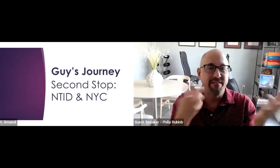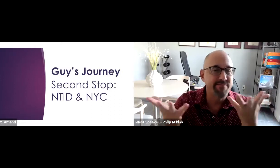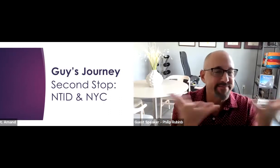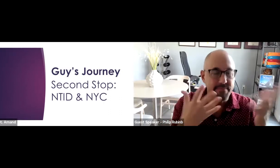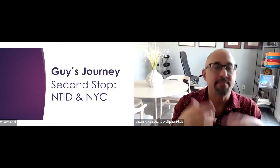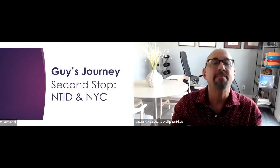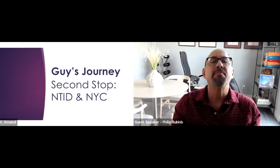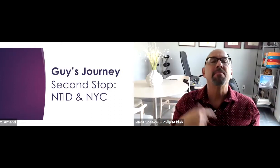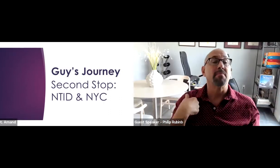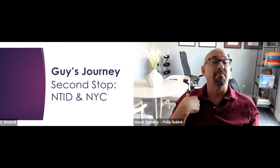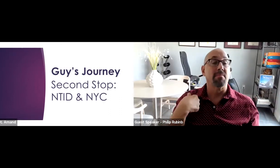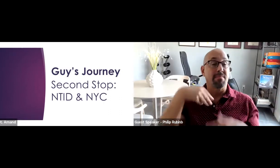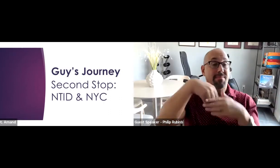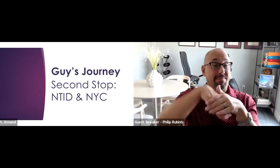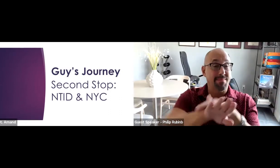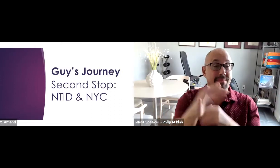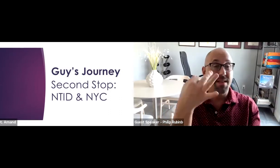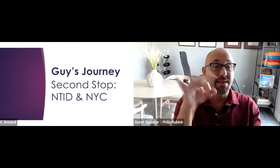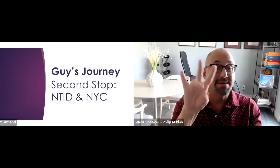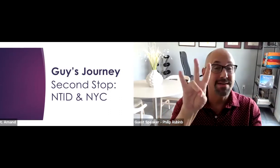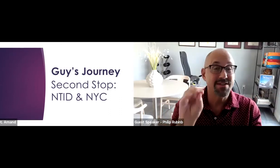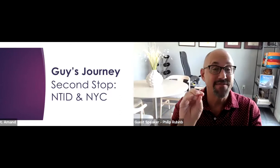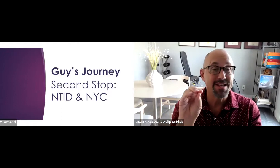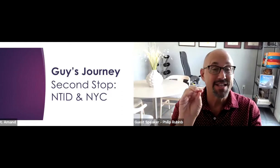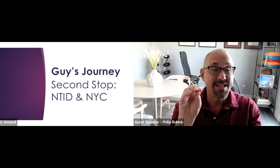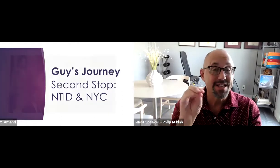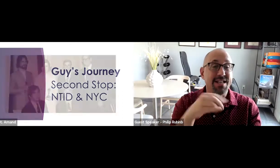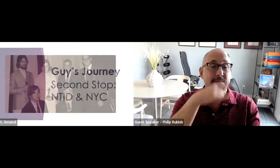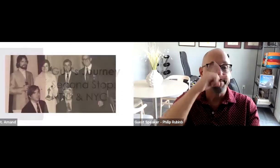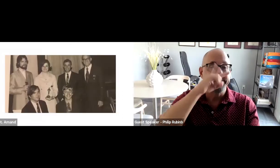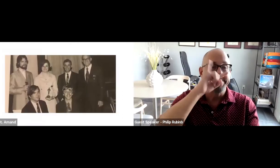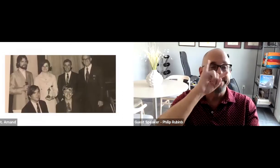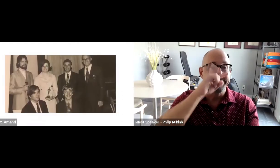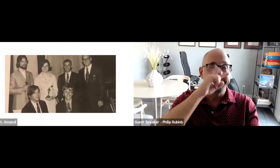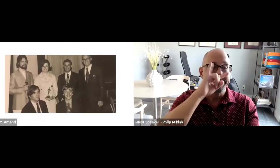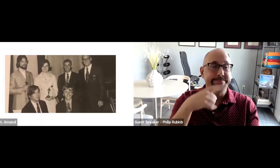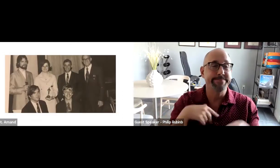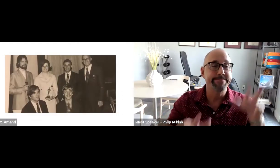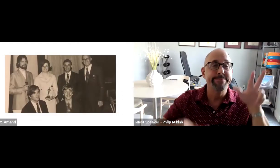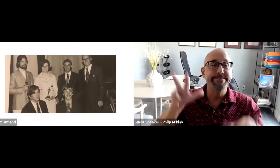and Jeanine and Ed already told the story about him founding the drama club.